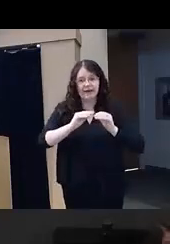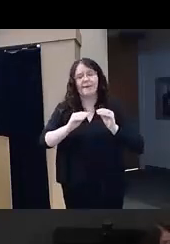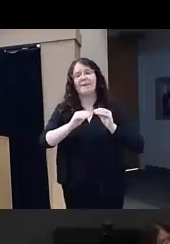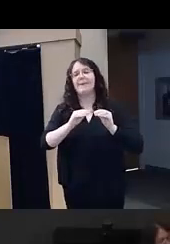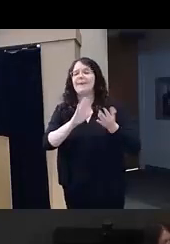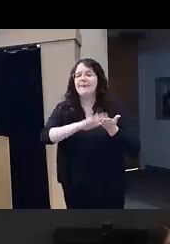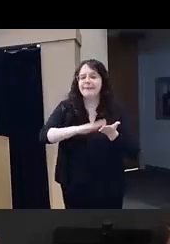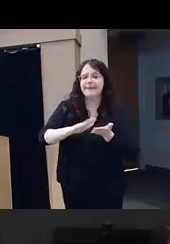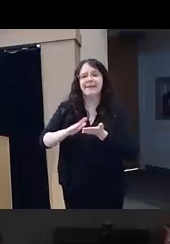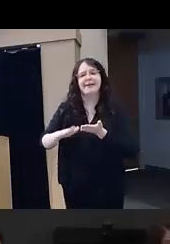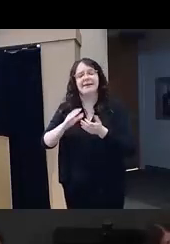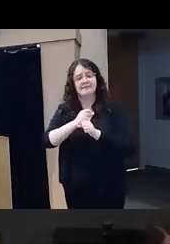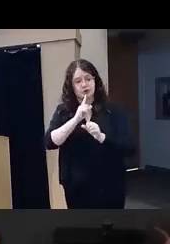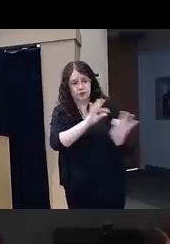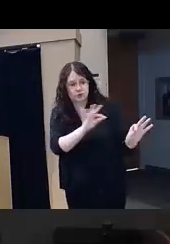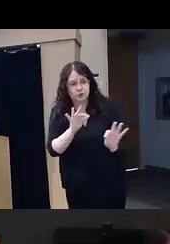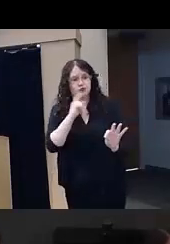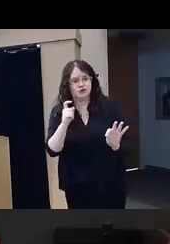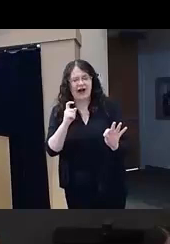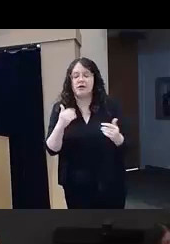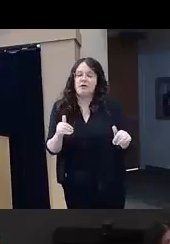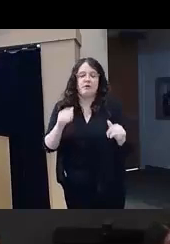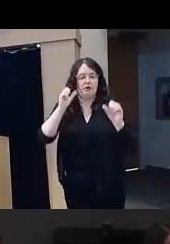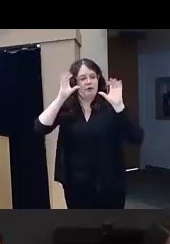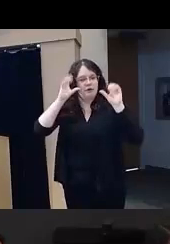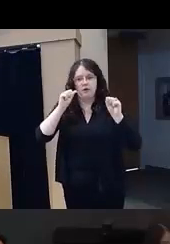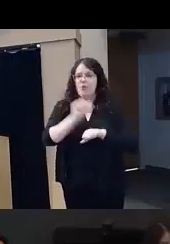a amazing effort to coordinate and clean up and get that ready